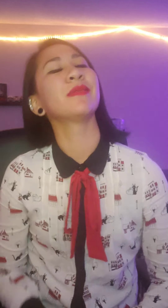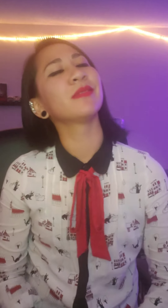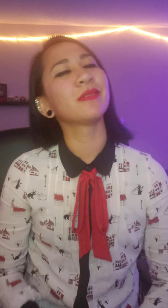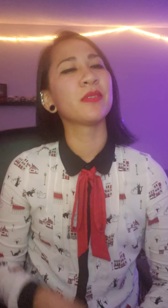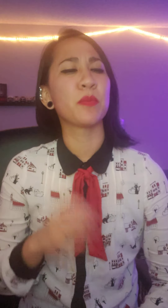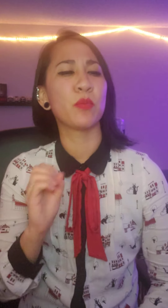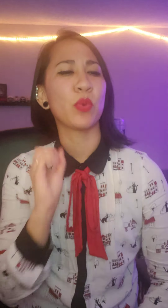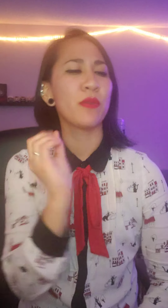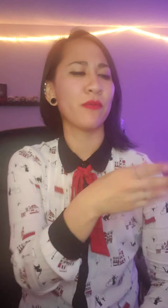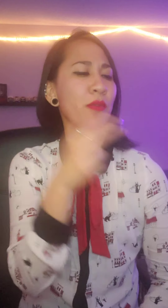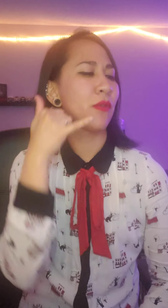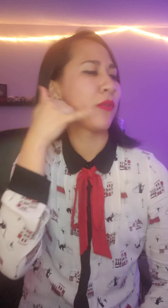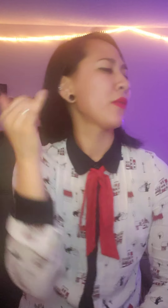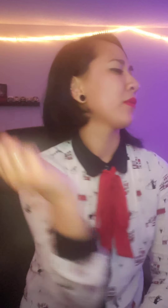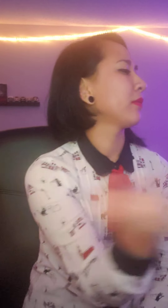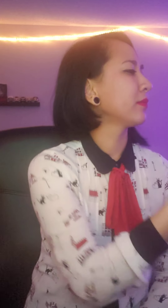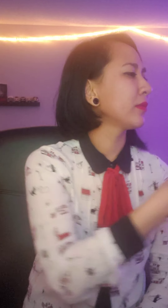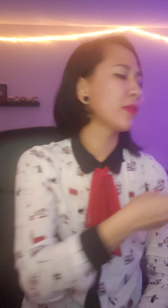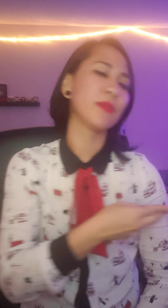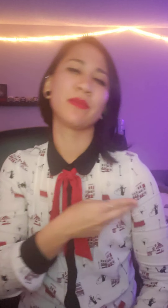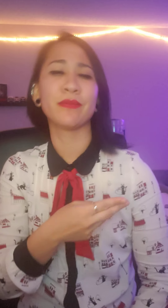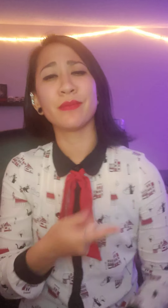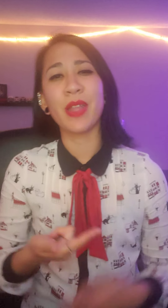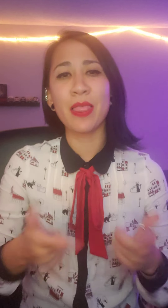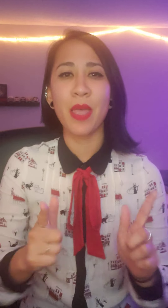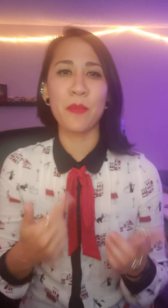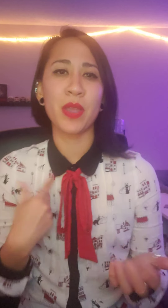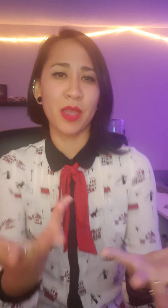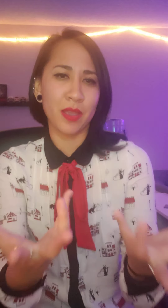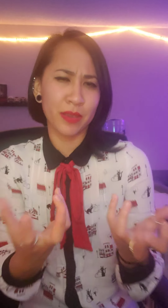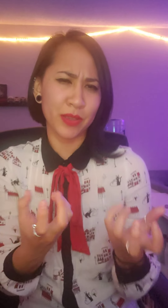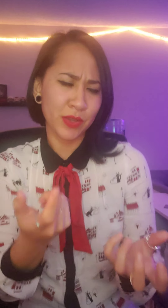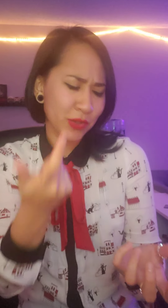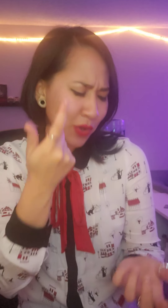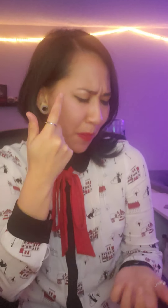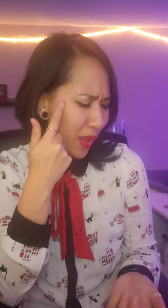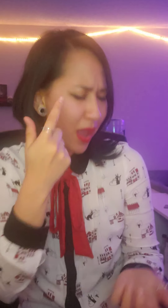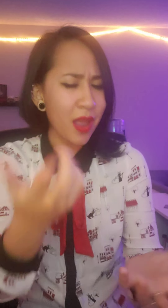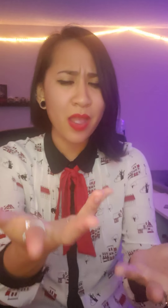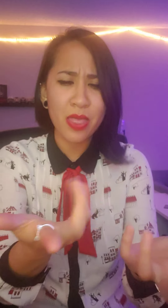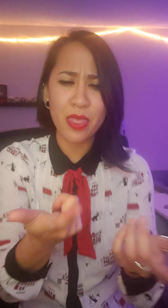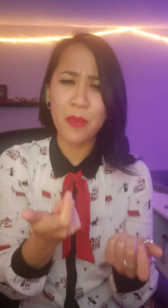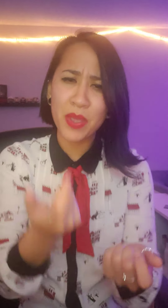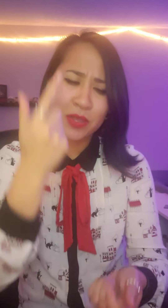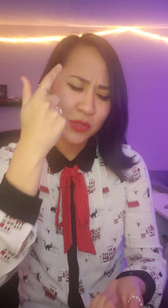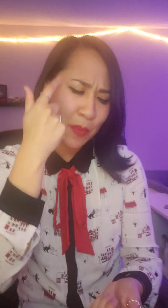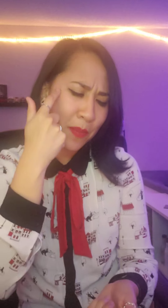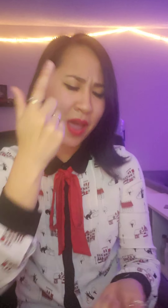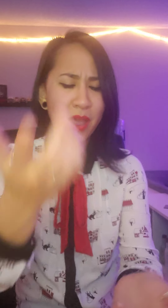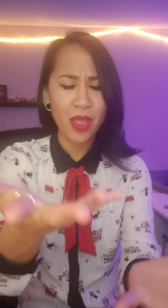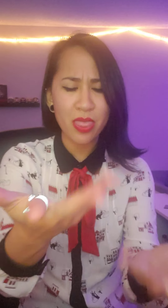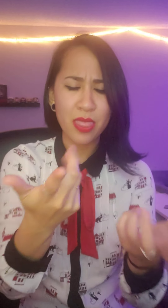Put the phone back in the bag, and let me get your mind let me get your mind let me get your mindddd